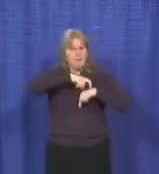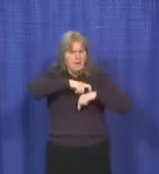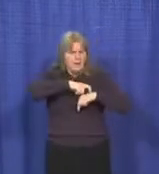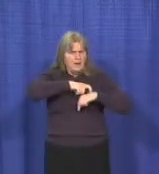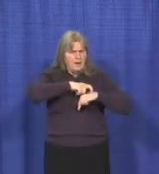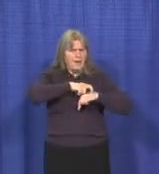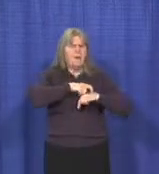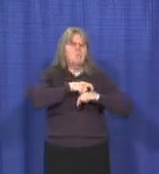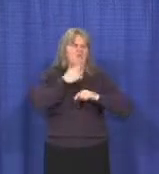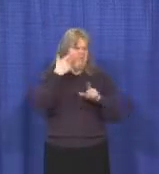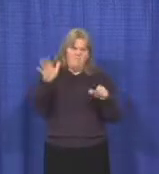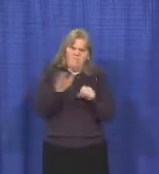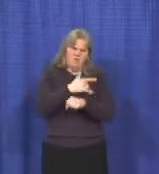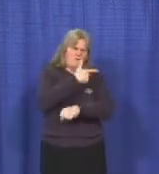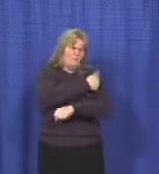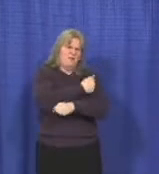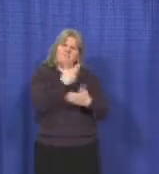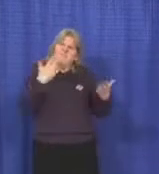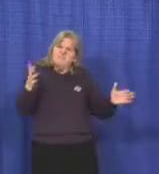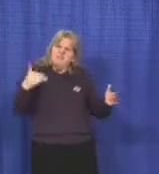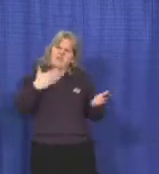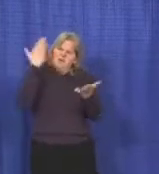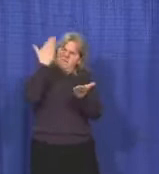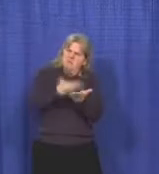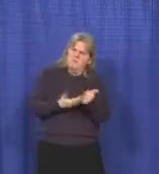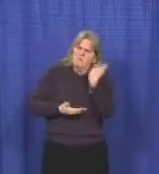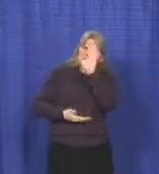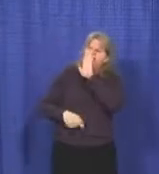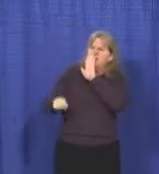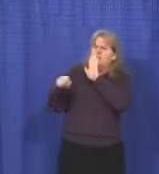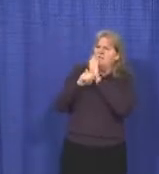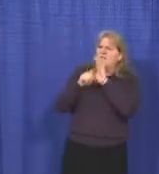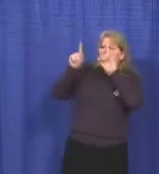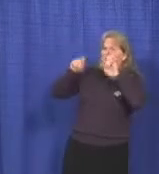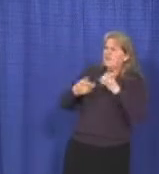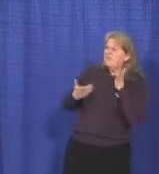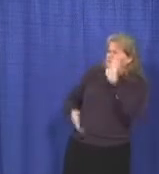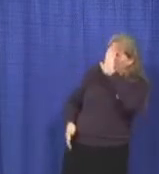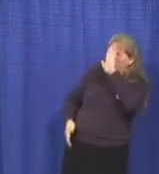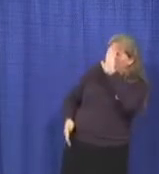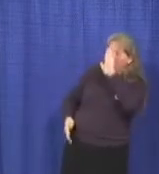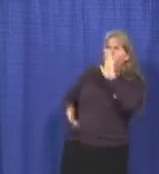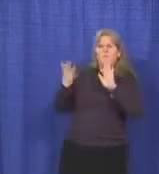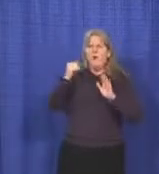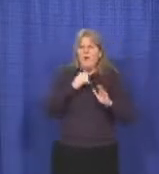period for those who were fully vaccinated.